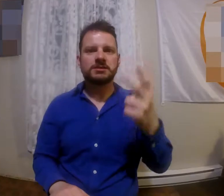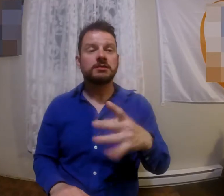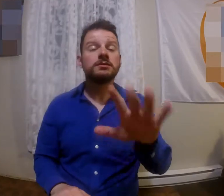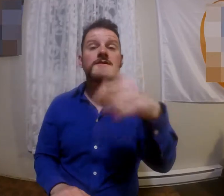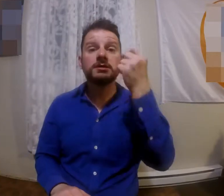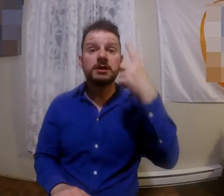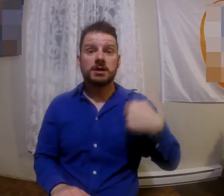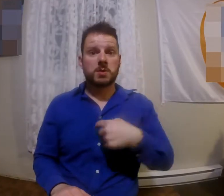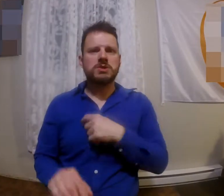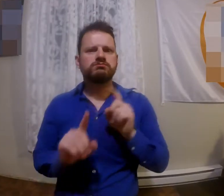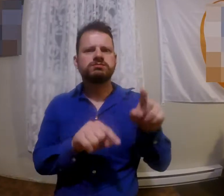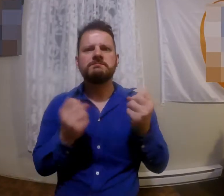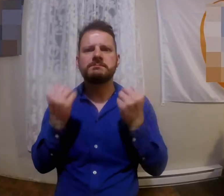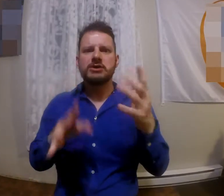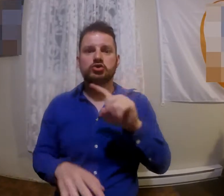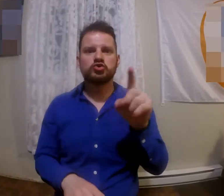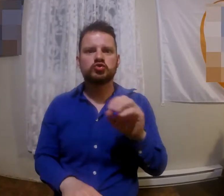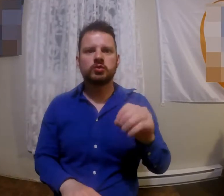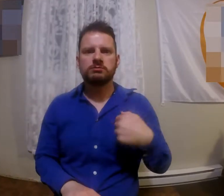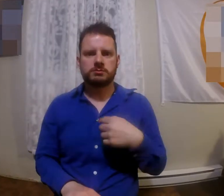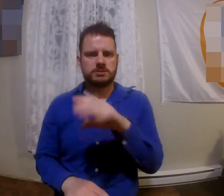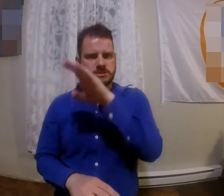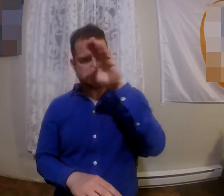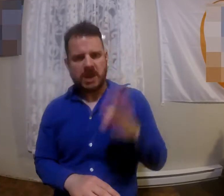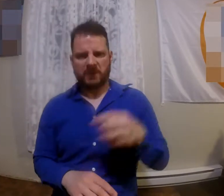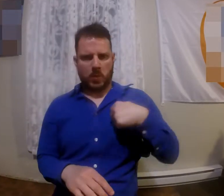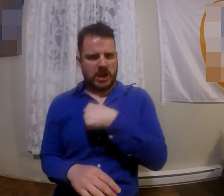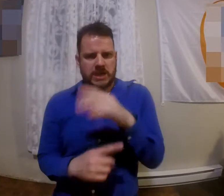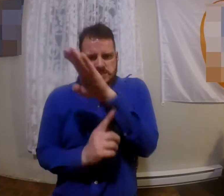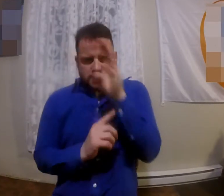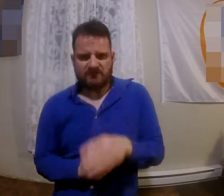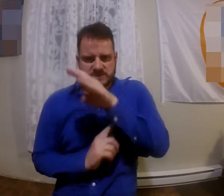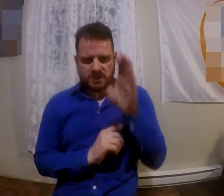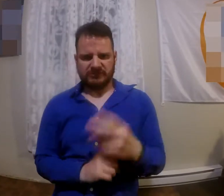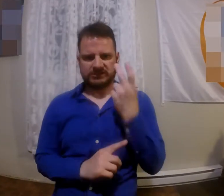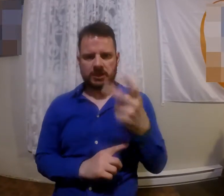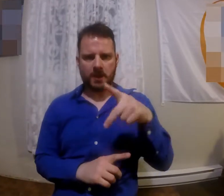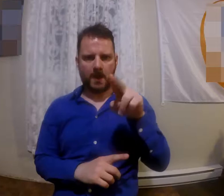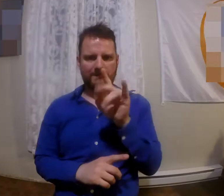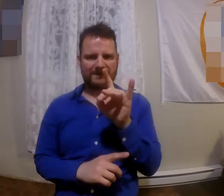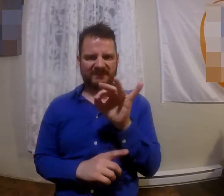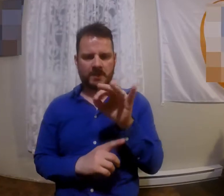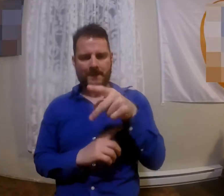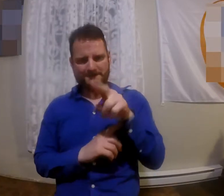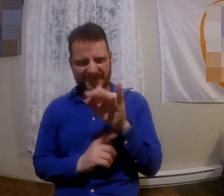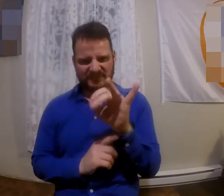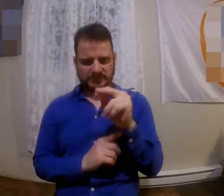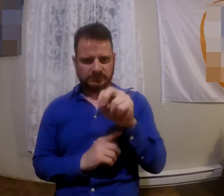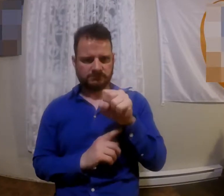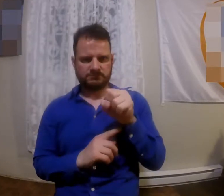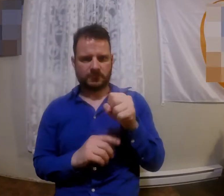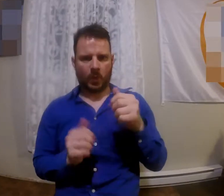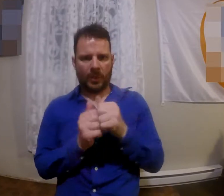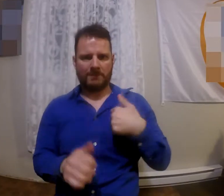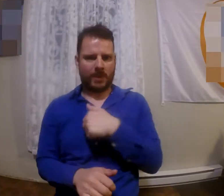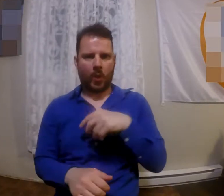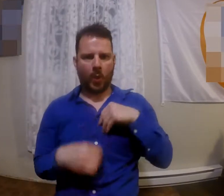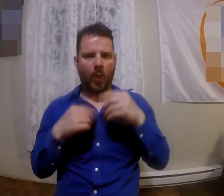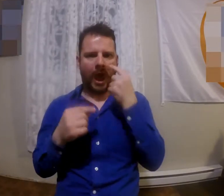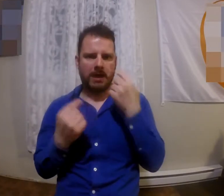You know, we have been to several zoos. We never and not ever have seen one puffin there with our own eyes in our whole lives.